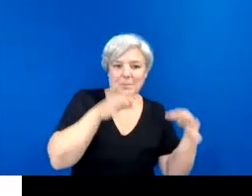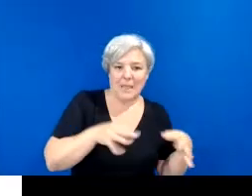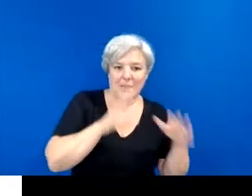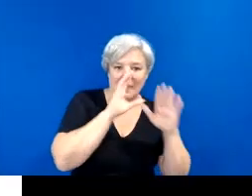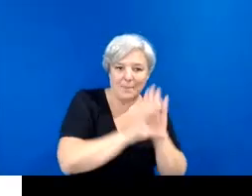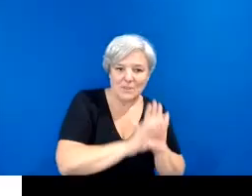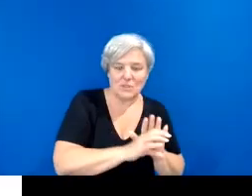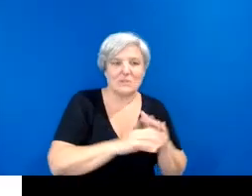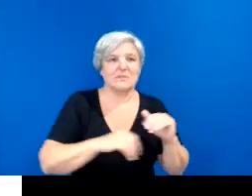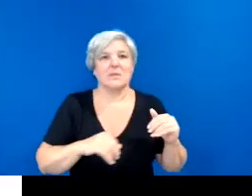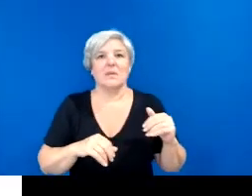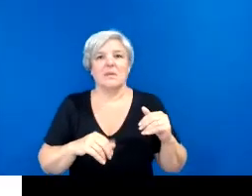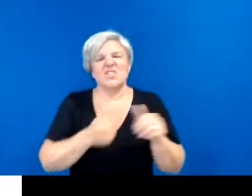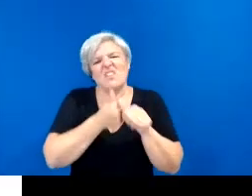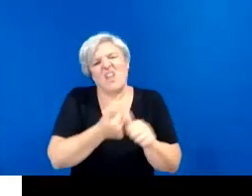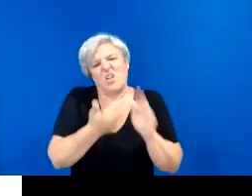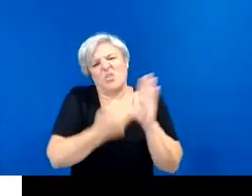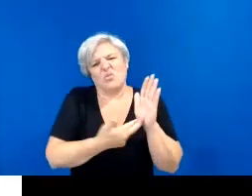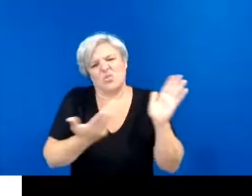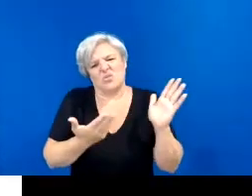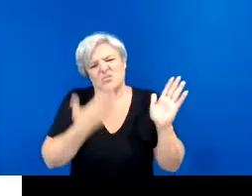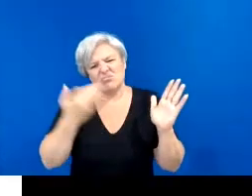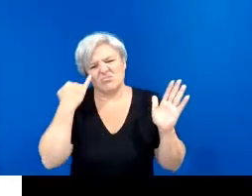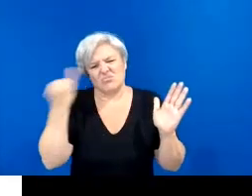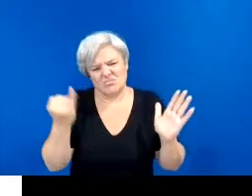for the context that the images can and should be used in.